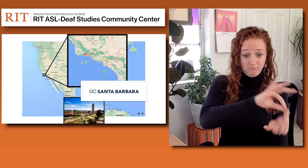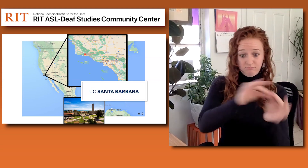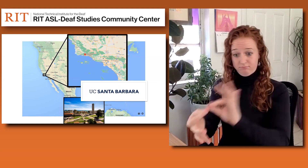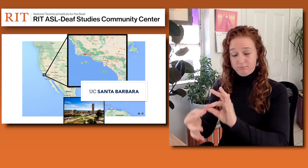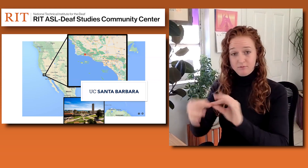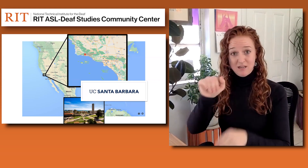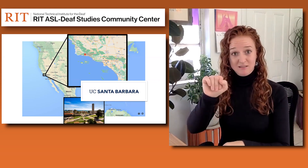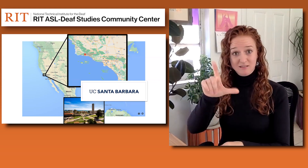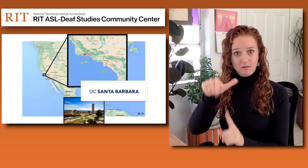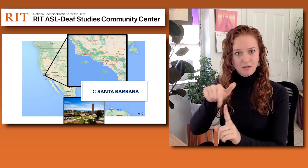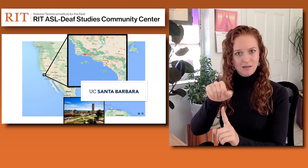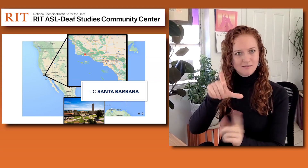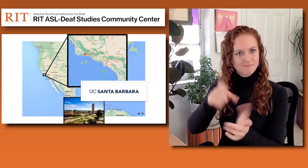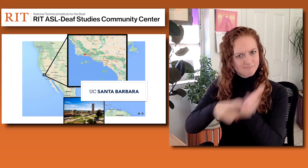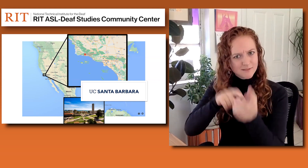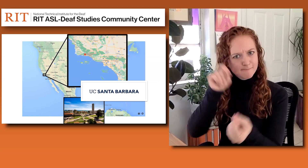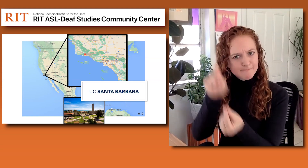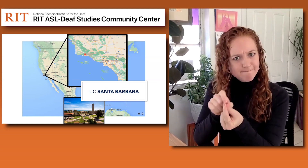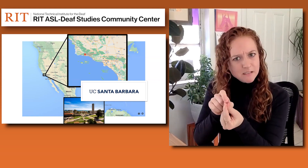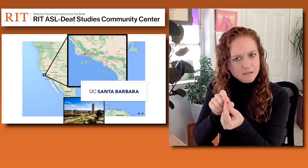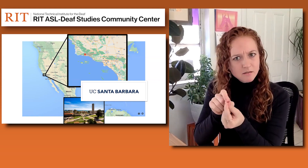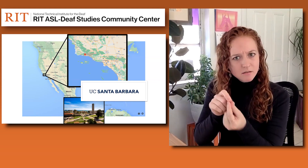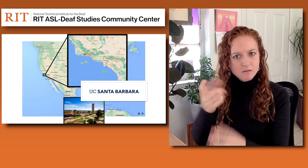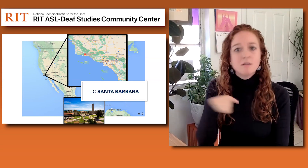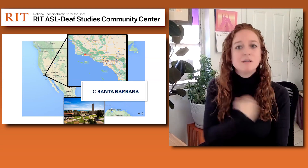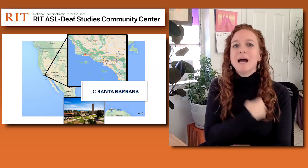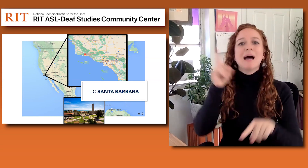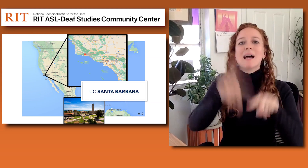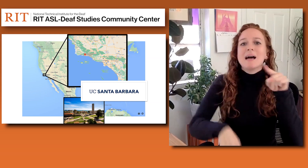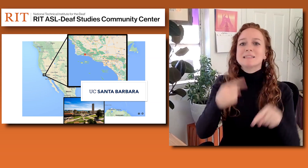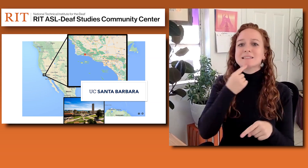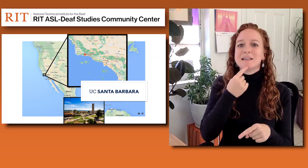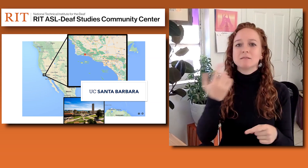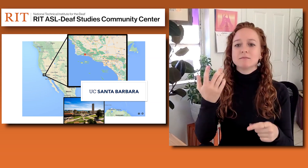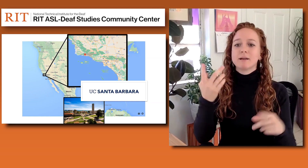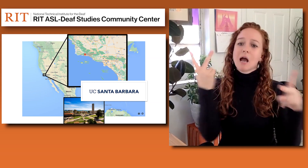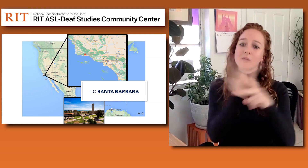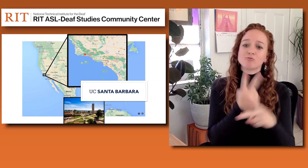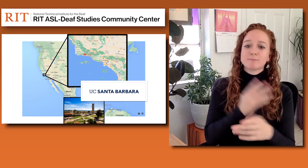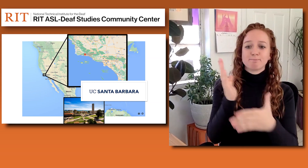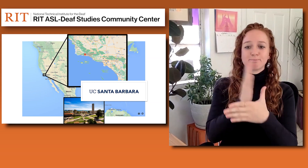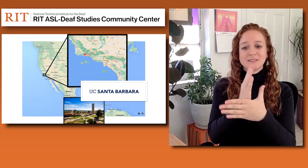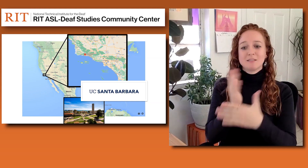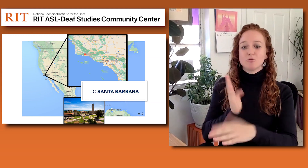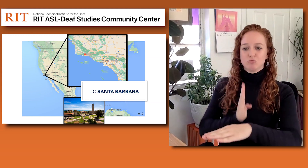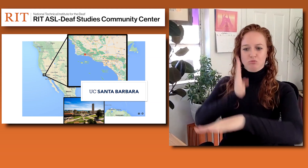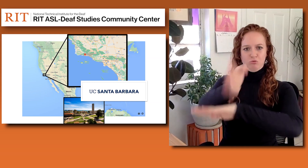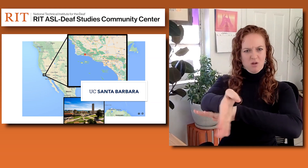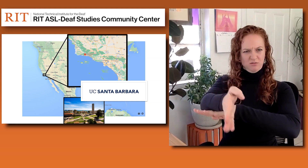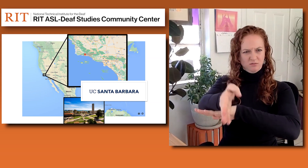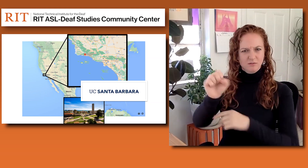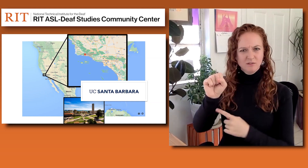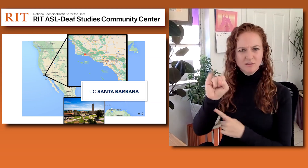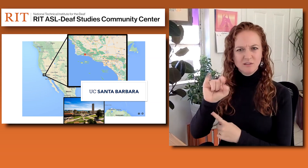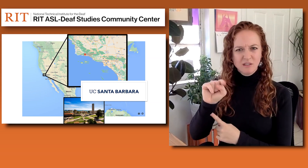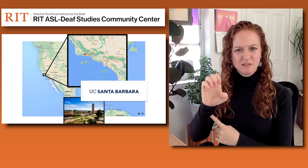So, in ASL, it's very specific. I can't say "a cross."